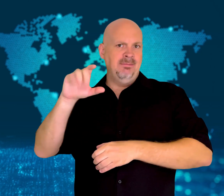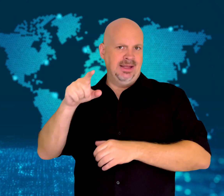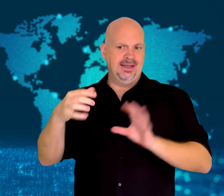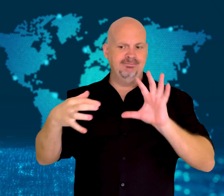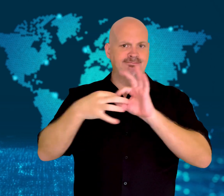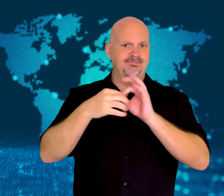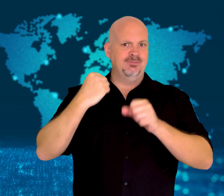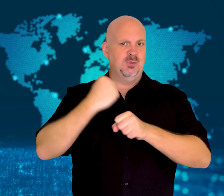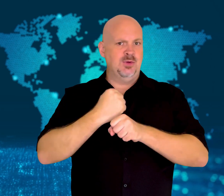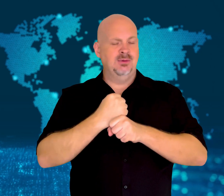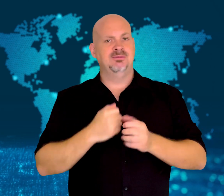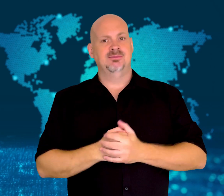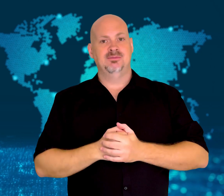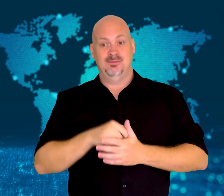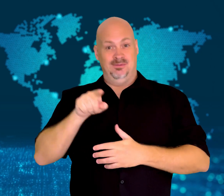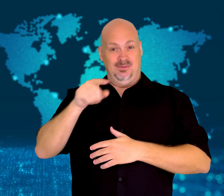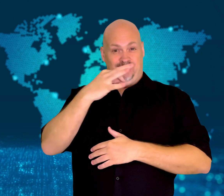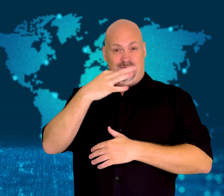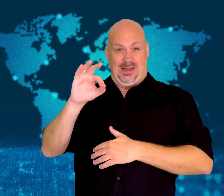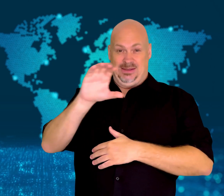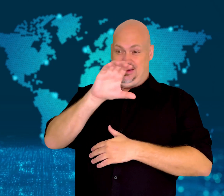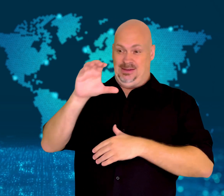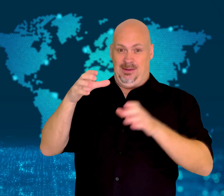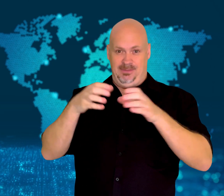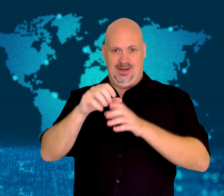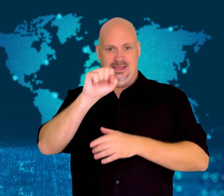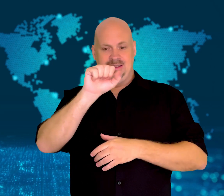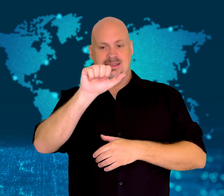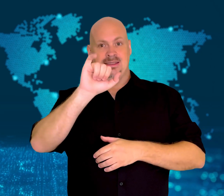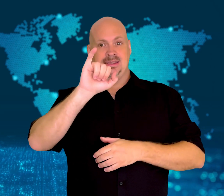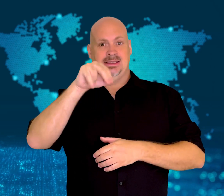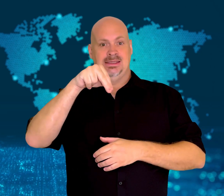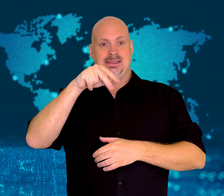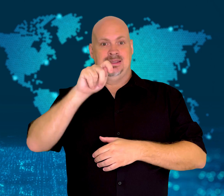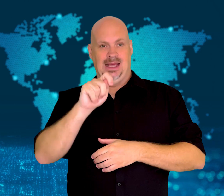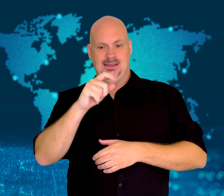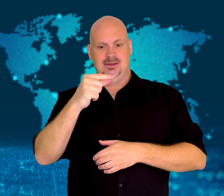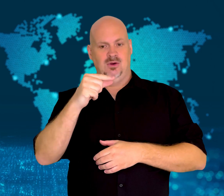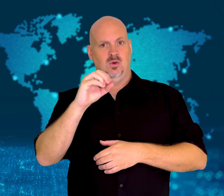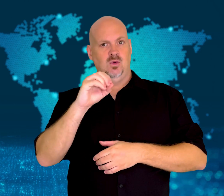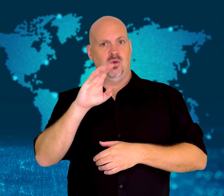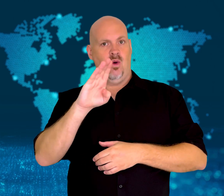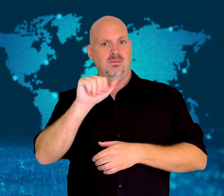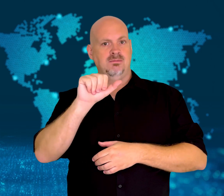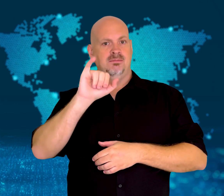The French company, Saint Gobain,